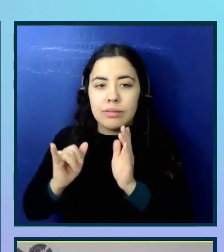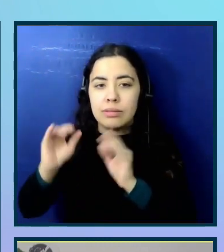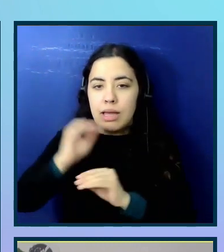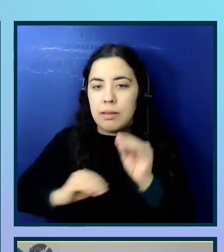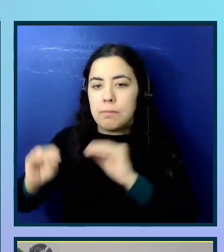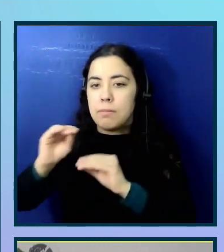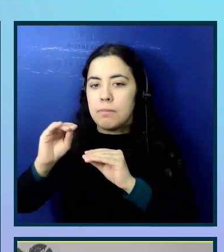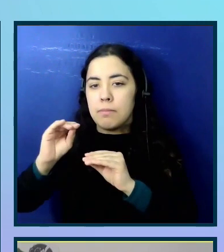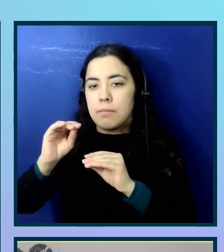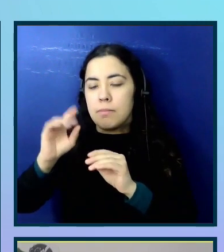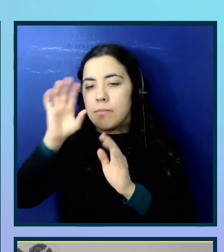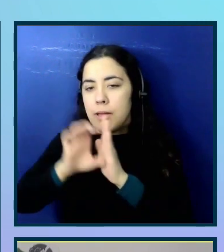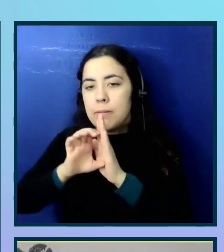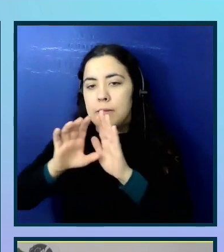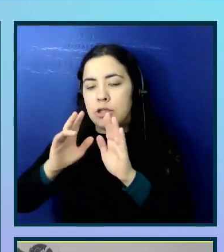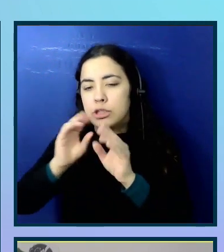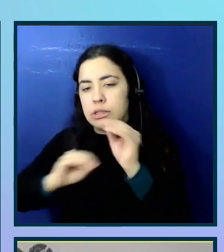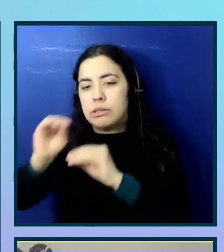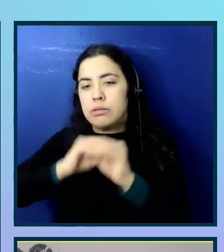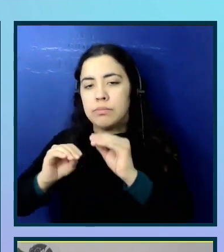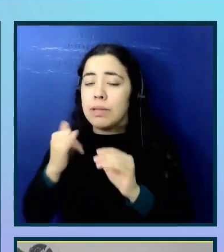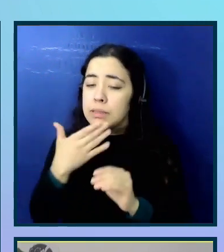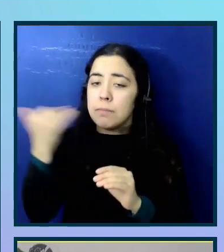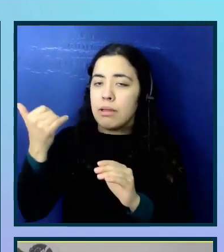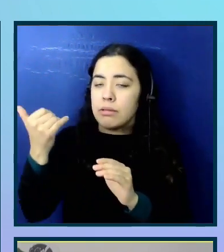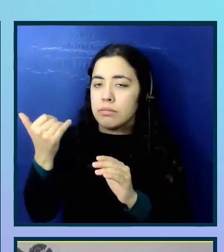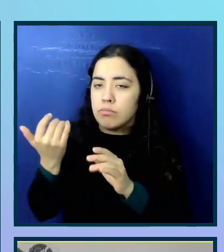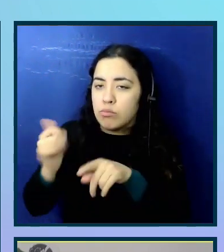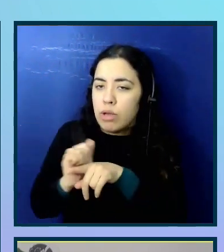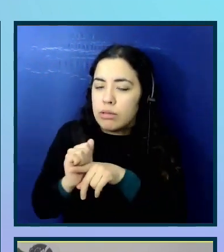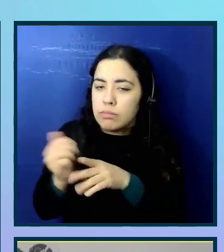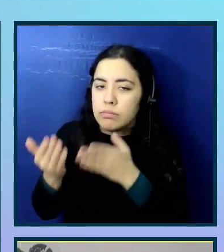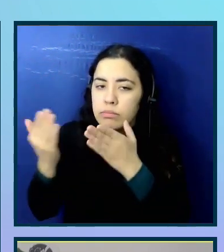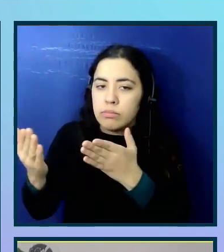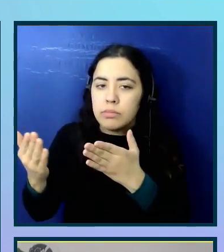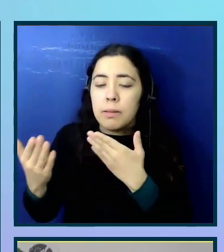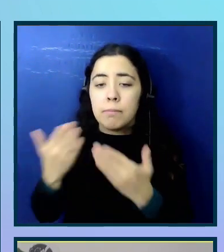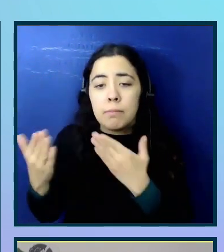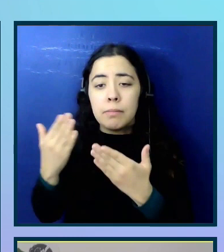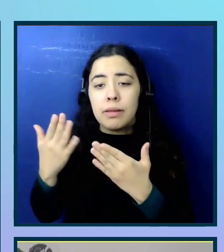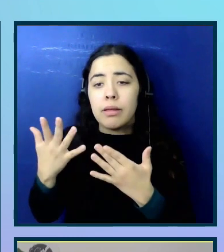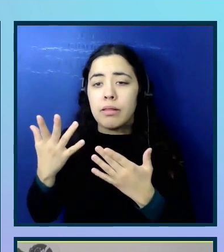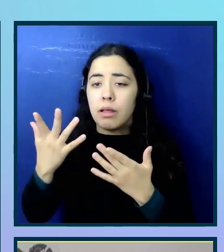accessibility best practice as well for those. So many mission and transition might trigger motion sickness to Zoom users,